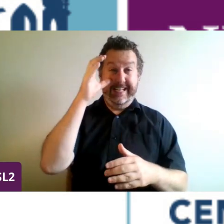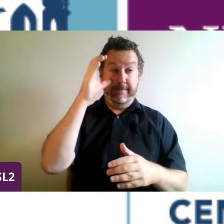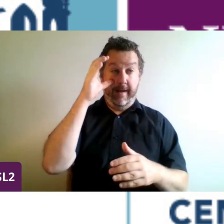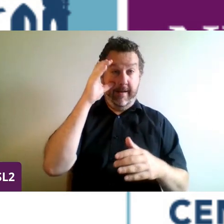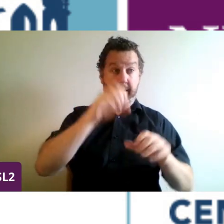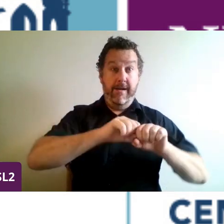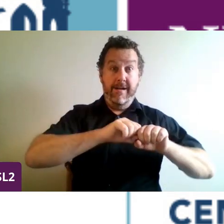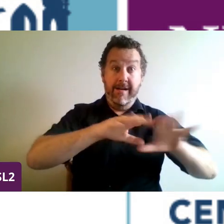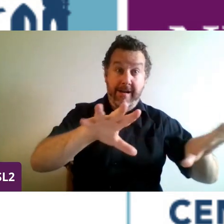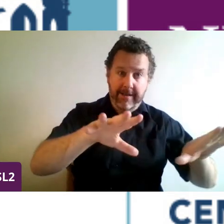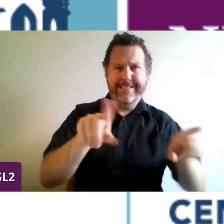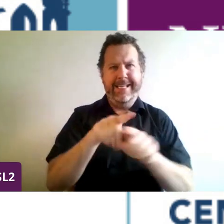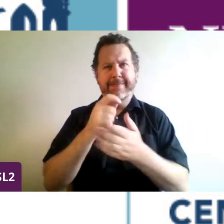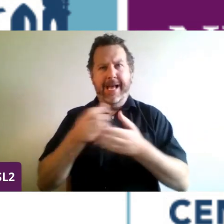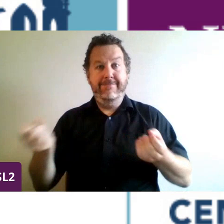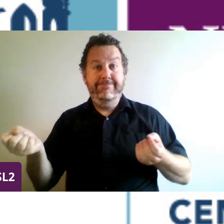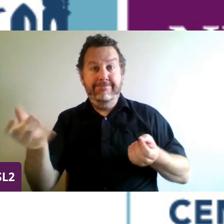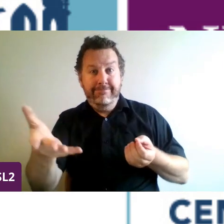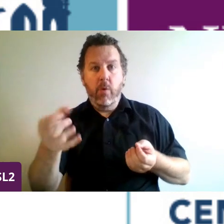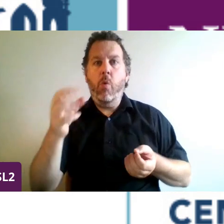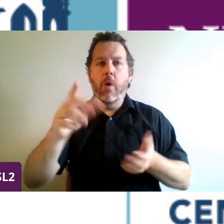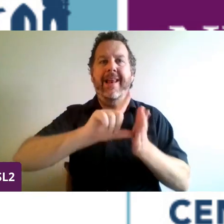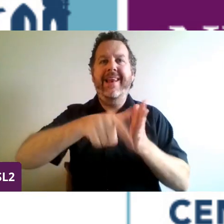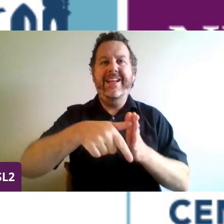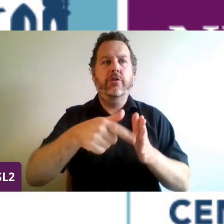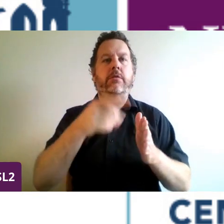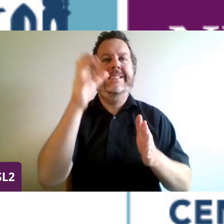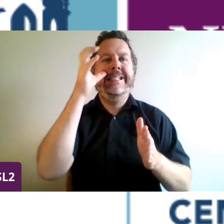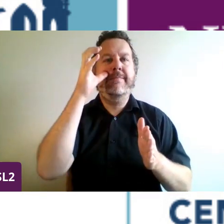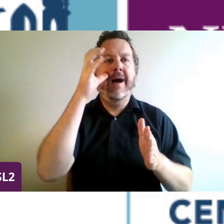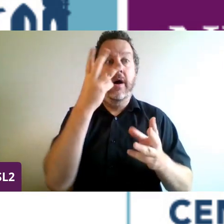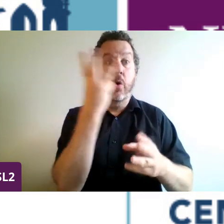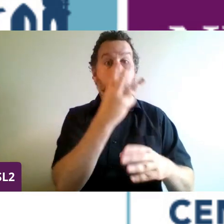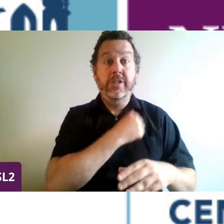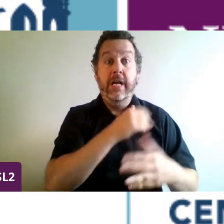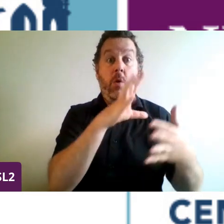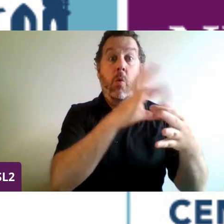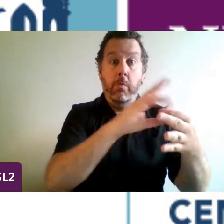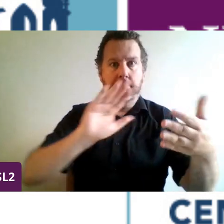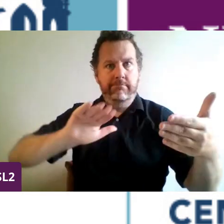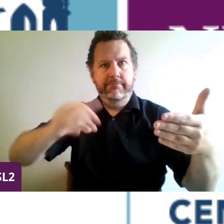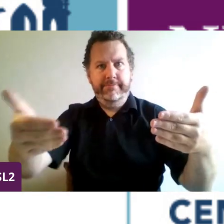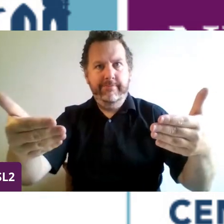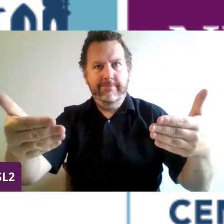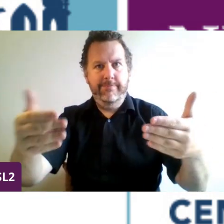synchronous accessibility tools. It is great.